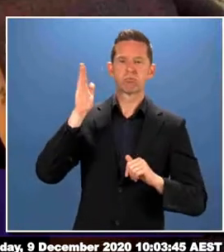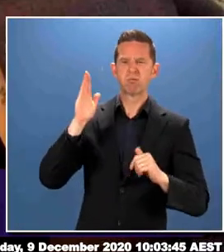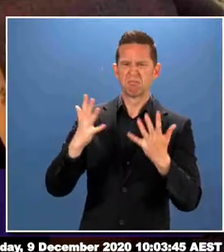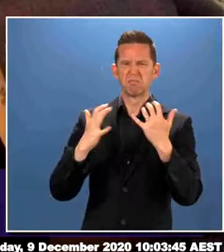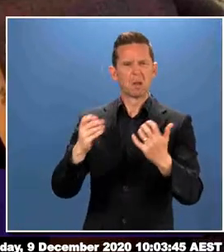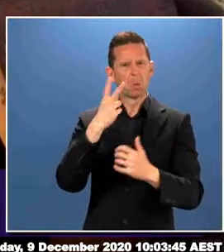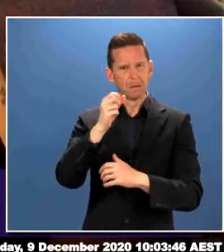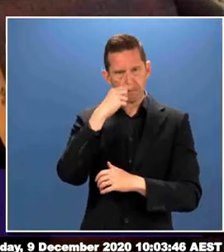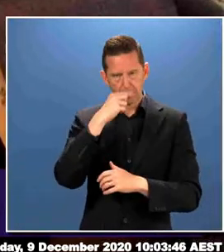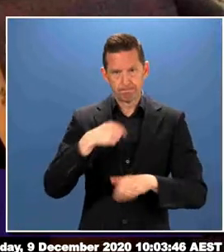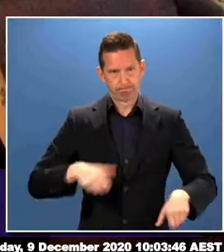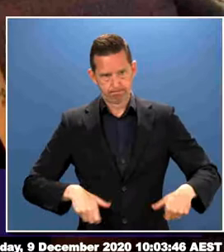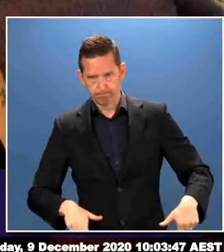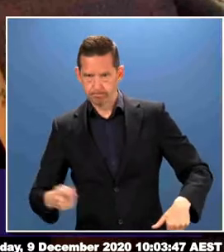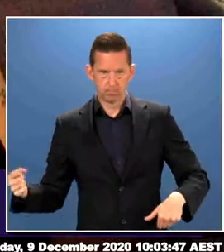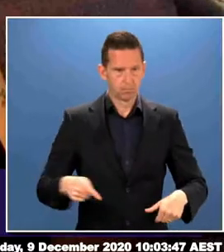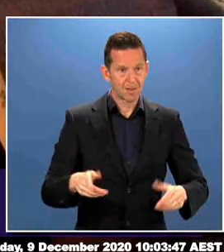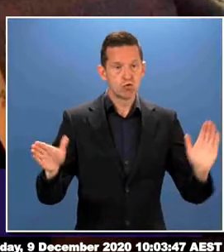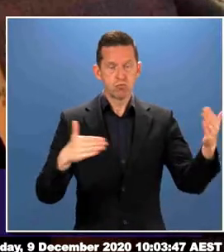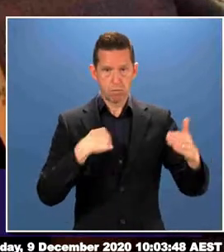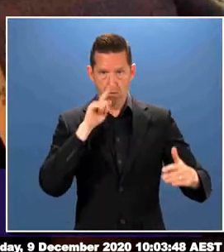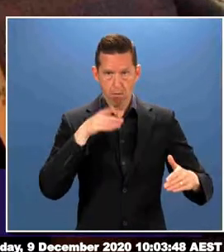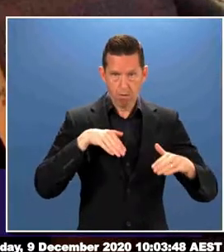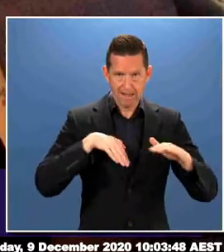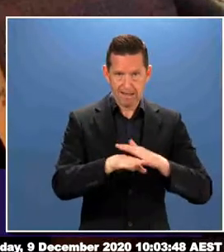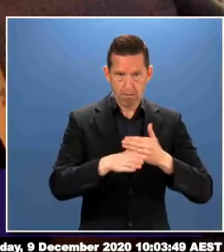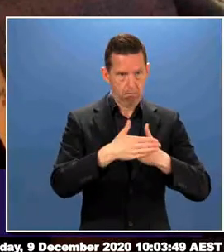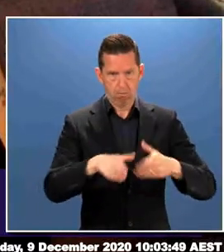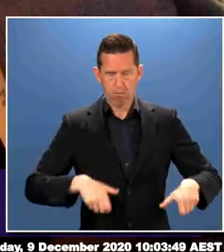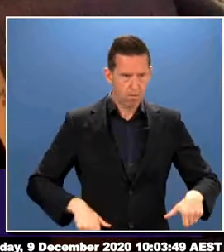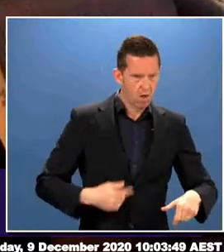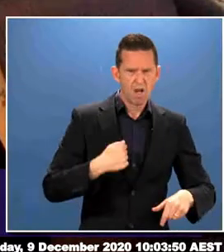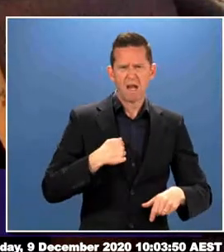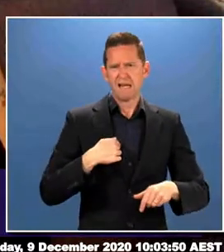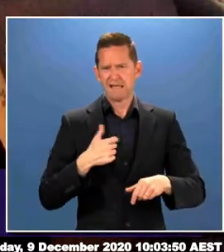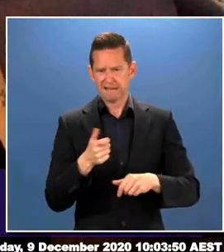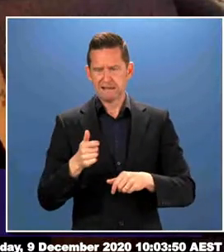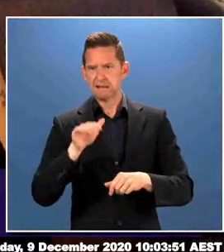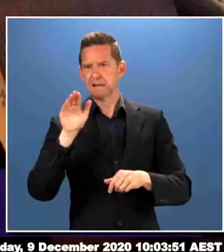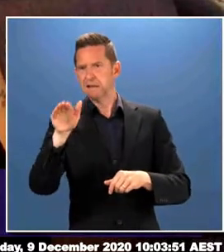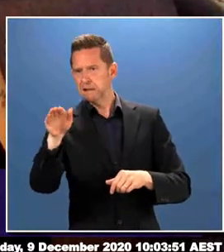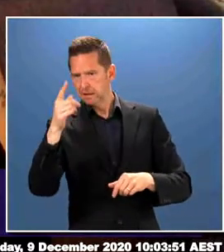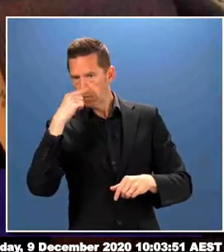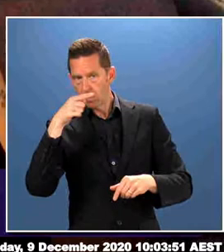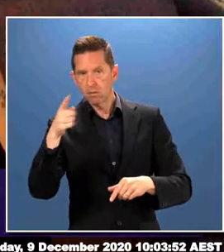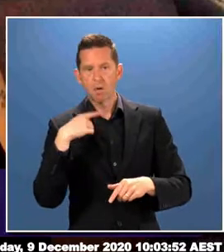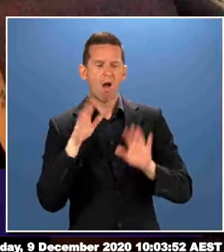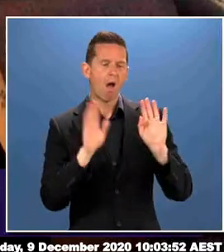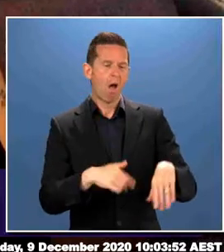When I got there, the room wasn't accessible. I got in touch with the people and they said 'Oh well, we will follow up with you afterwards'.